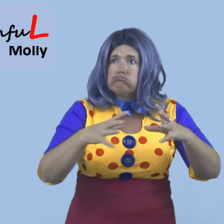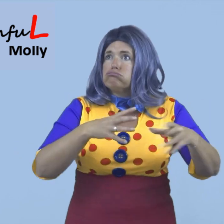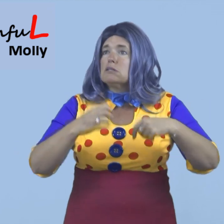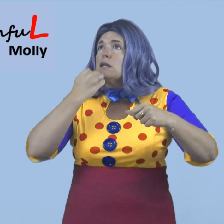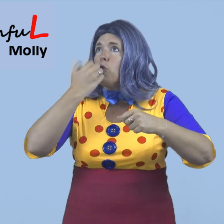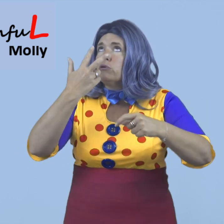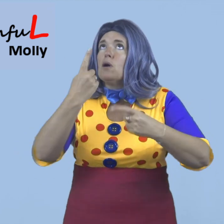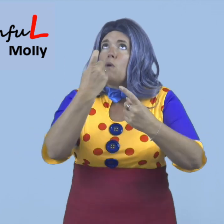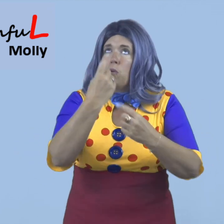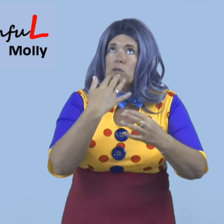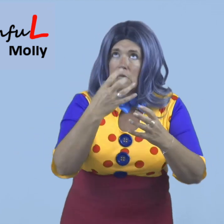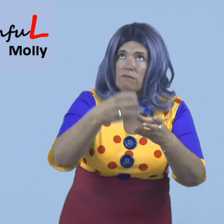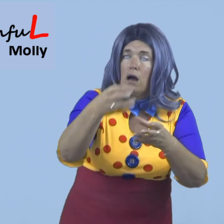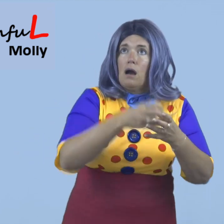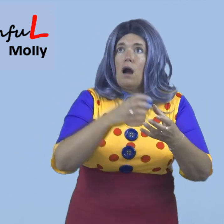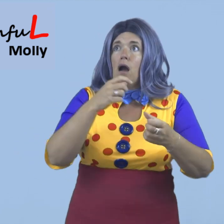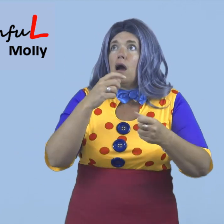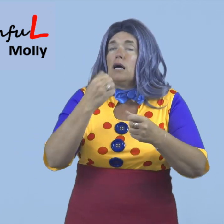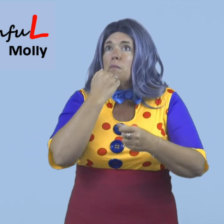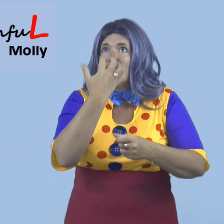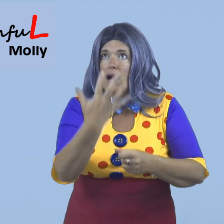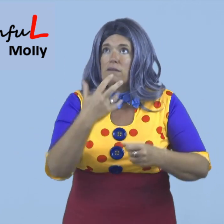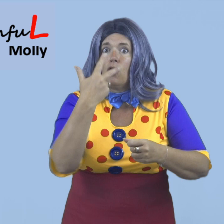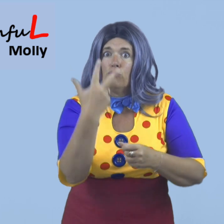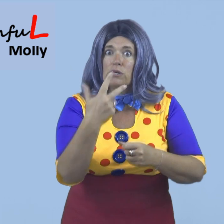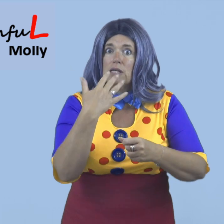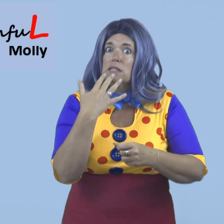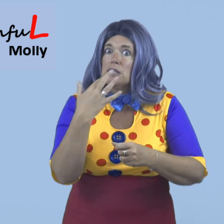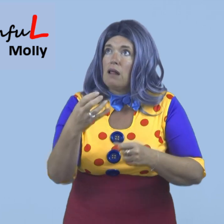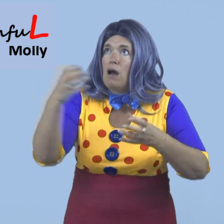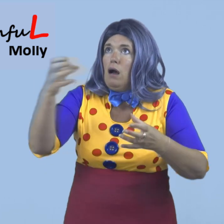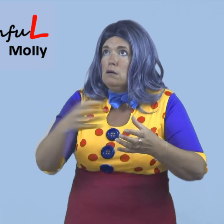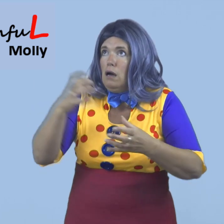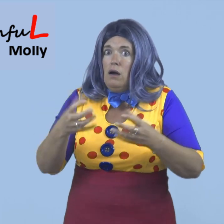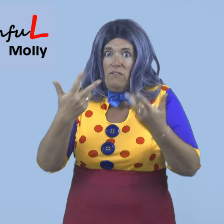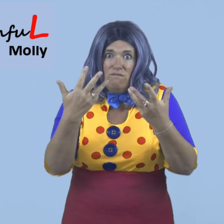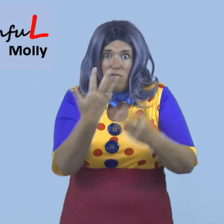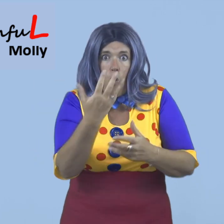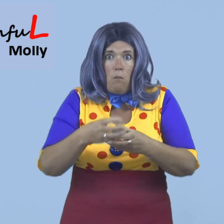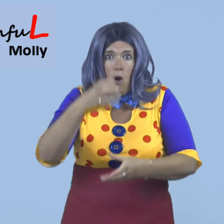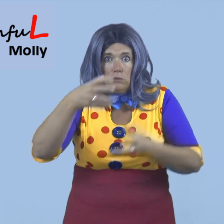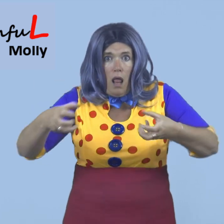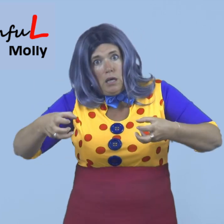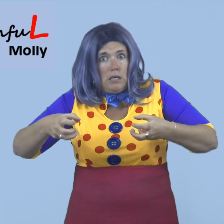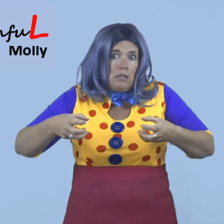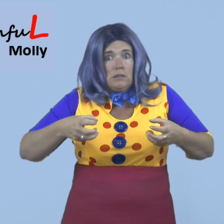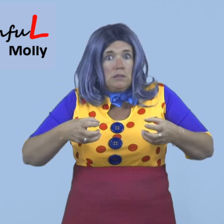Collecting 4 bottles of silver top, Meg ran back to Number 3